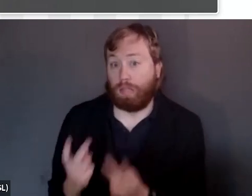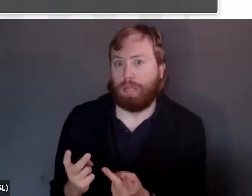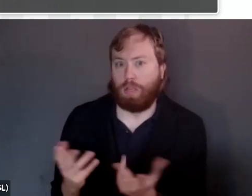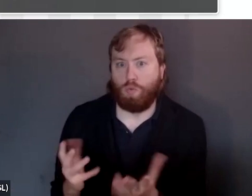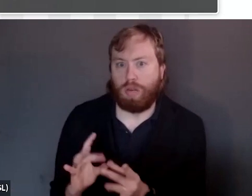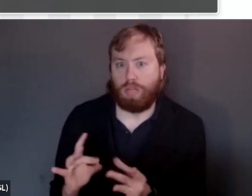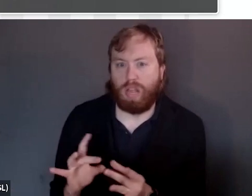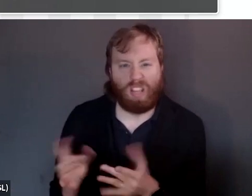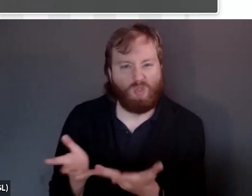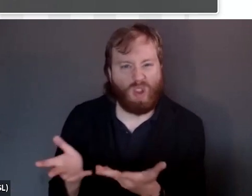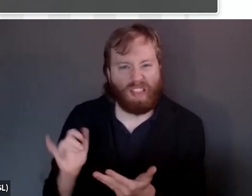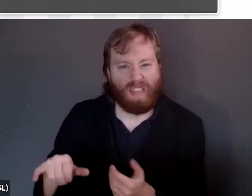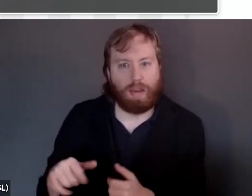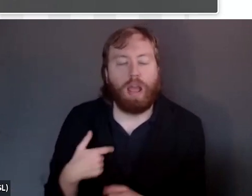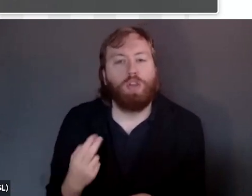I use VoiceOver on the Mac,